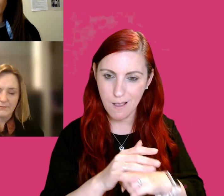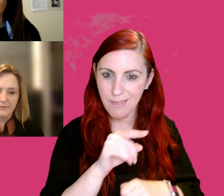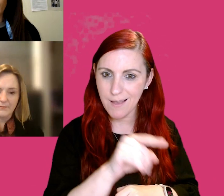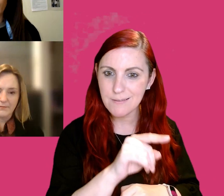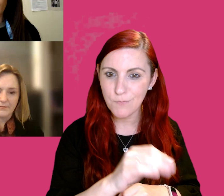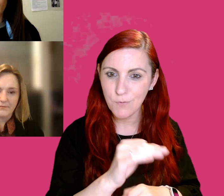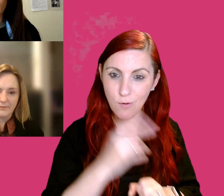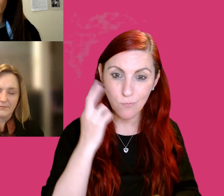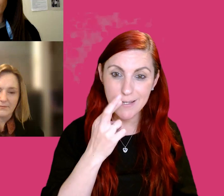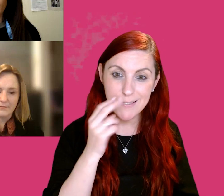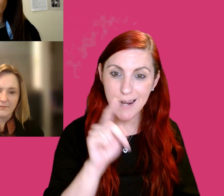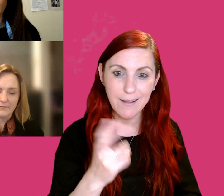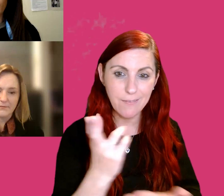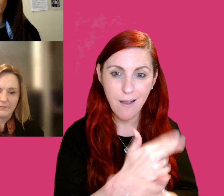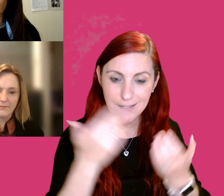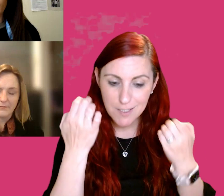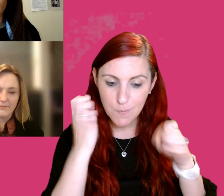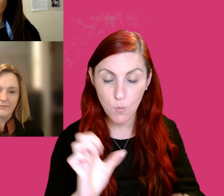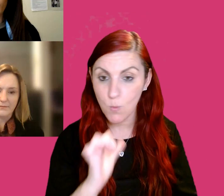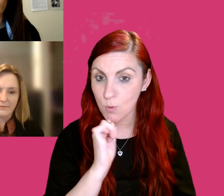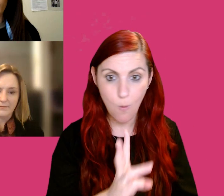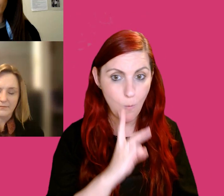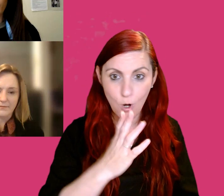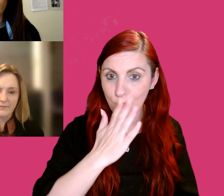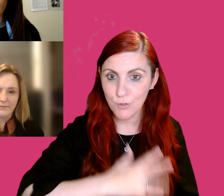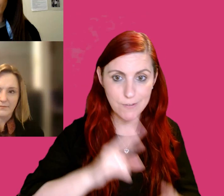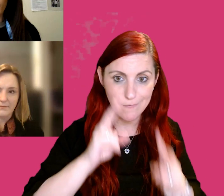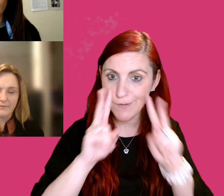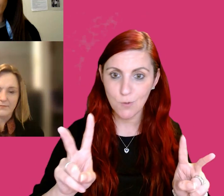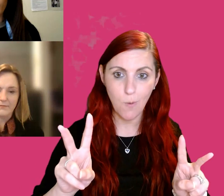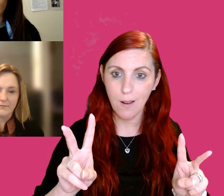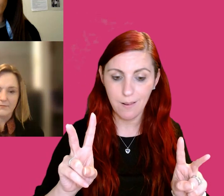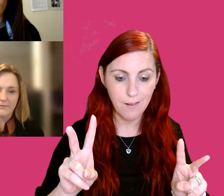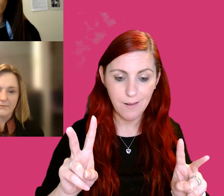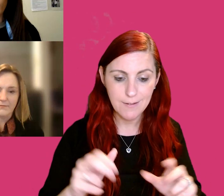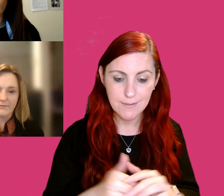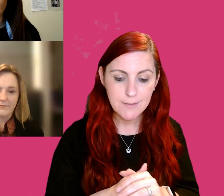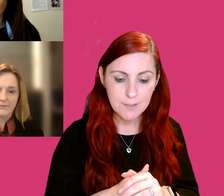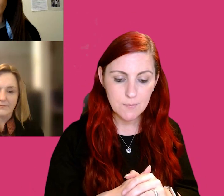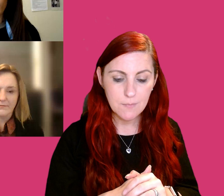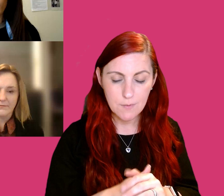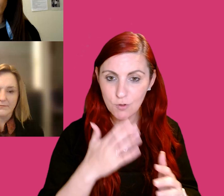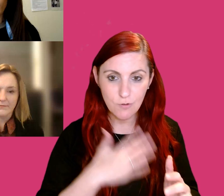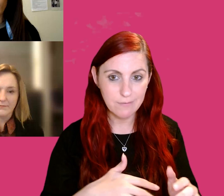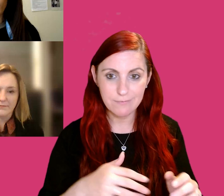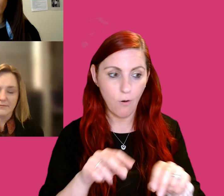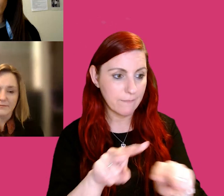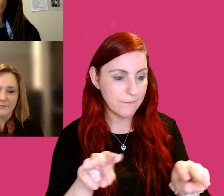art exhibition there was no word associated with like it was just images or like video presentation